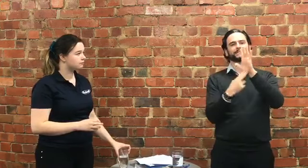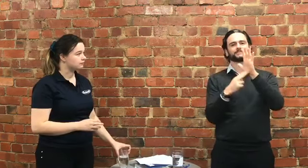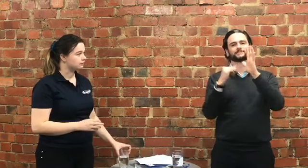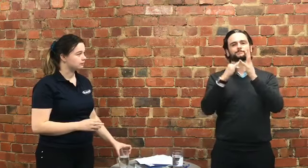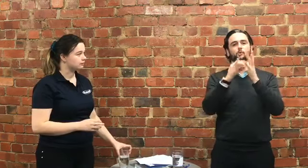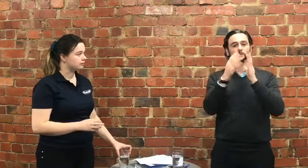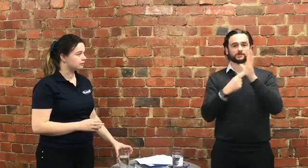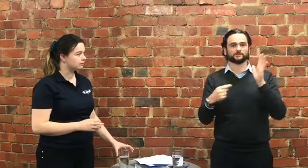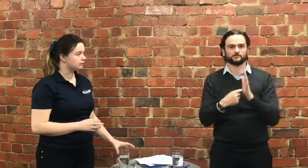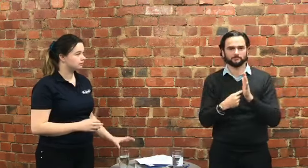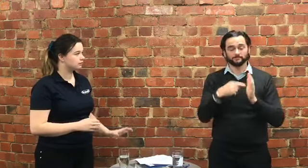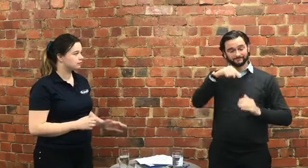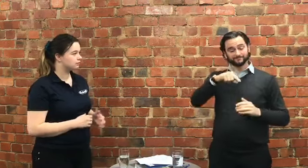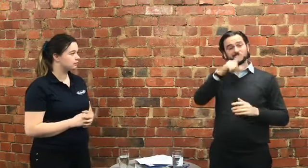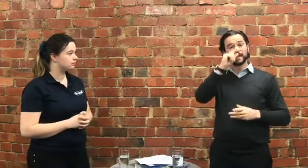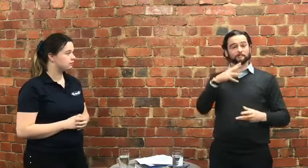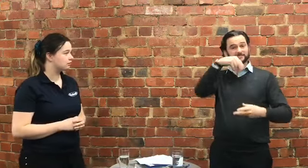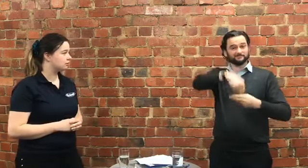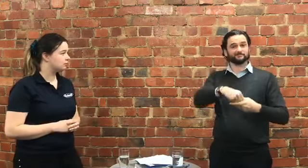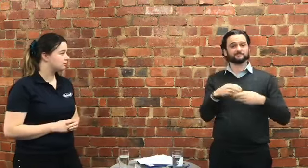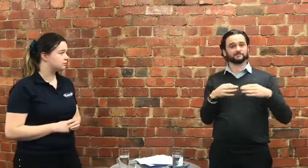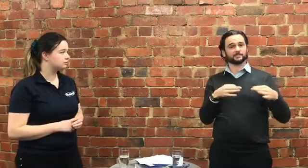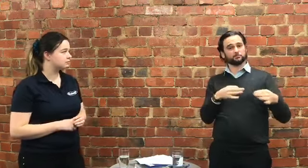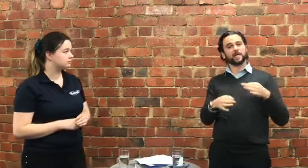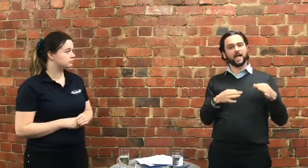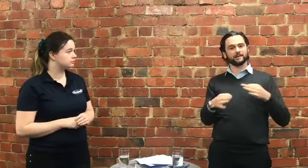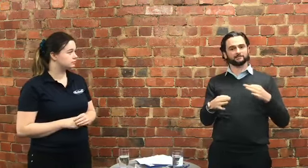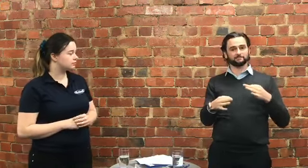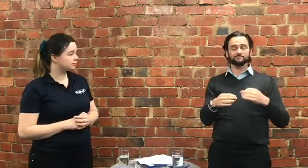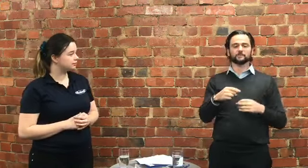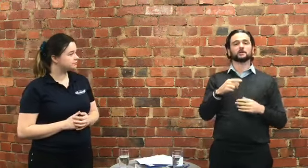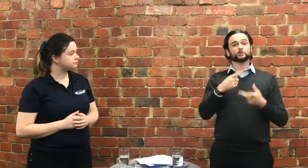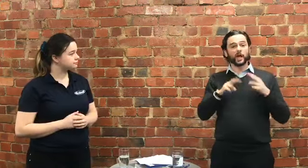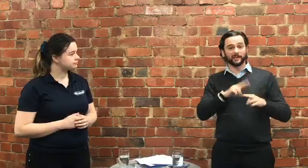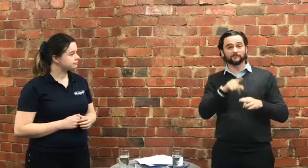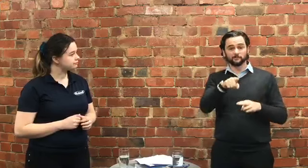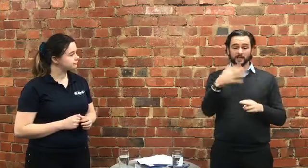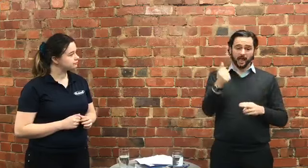Transport as well, that can be included in your plan.